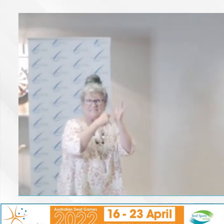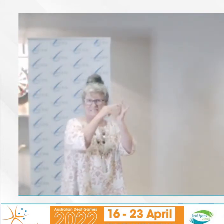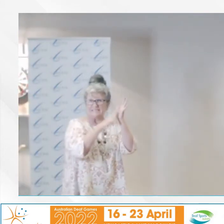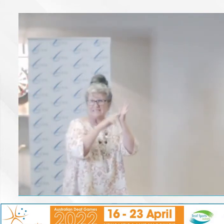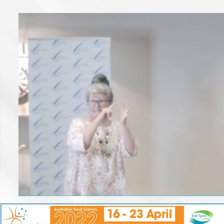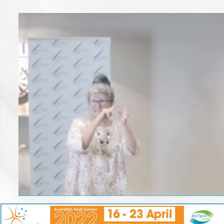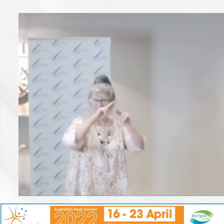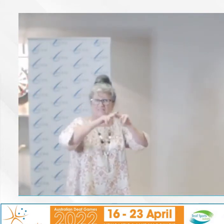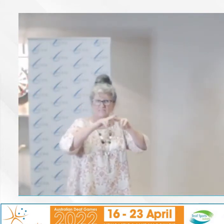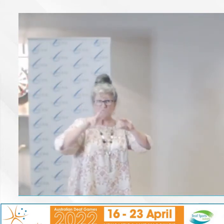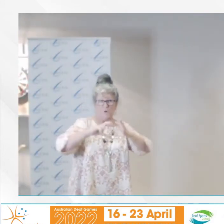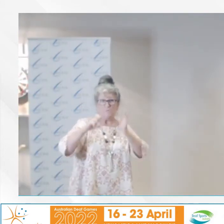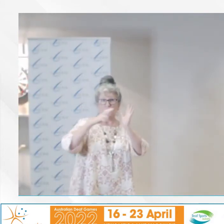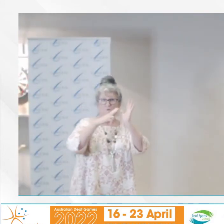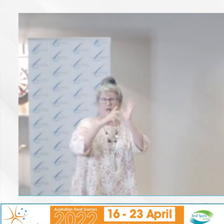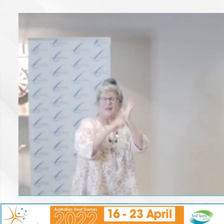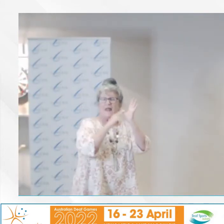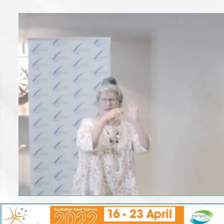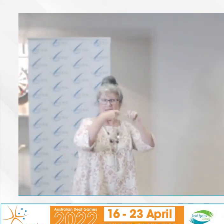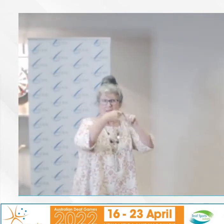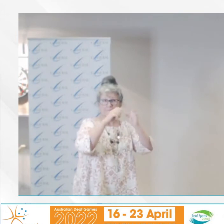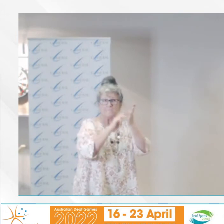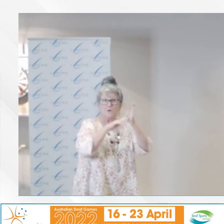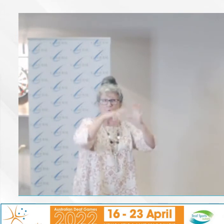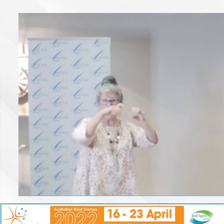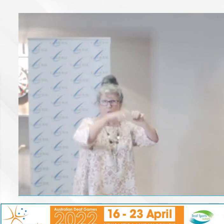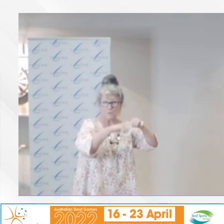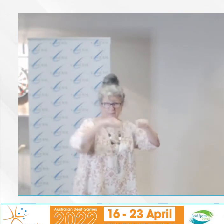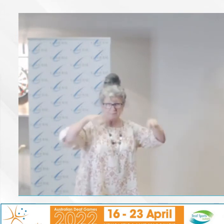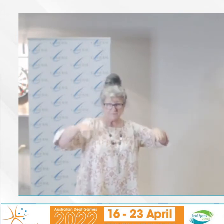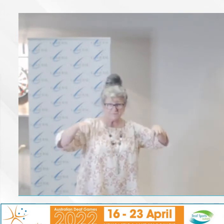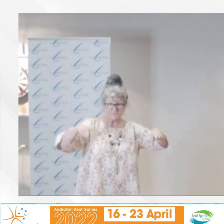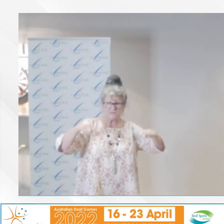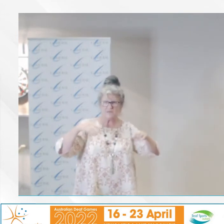my name is christine field i'm from the lake macquarie area